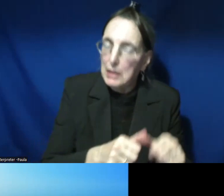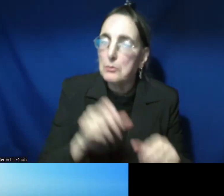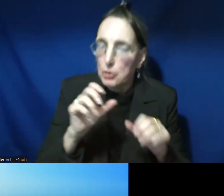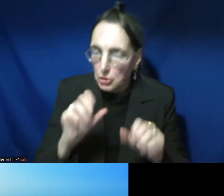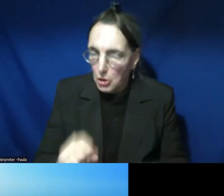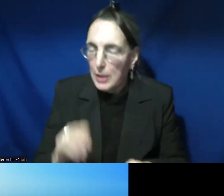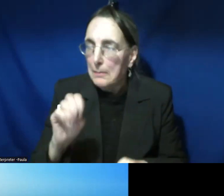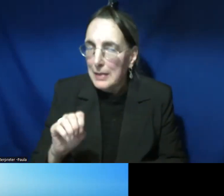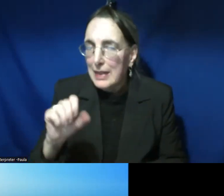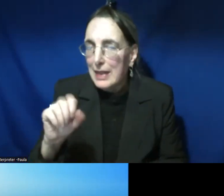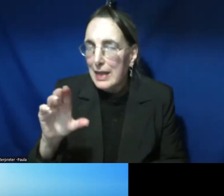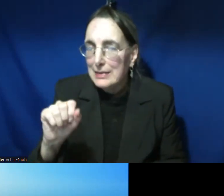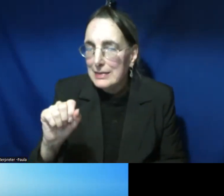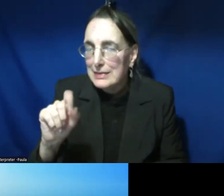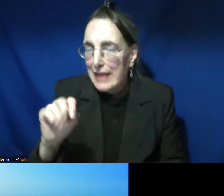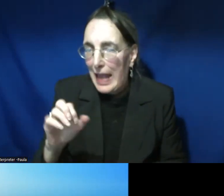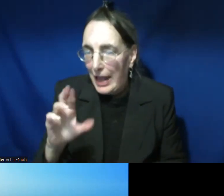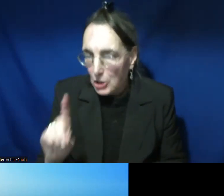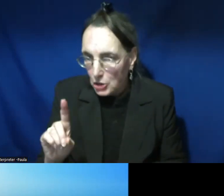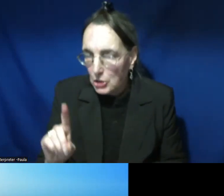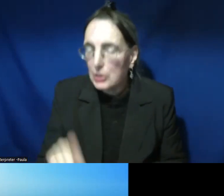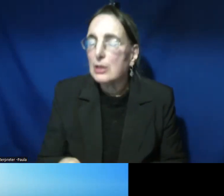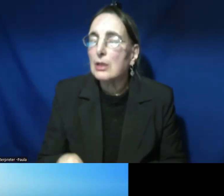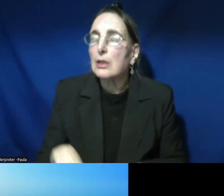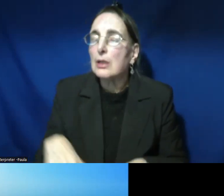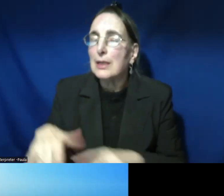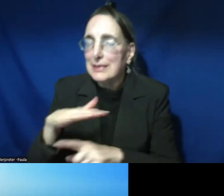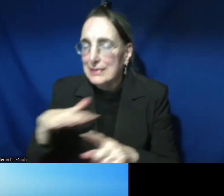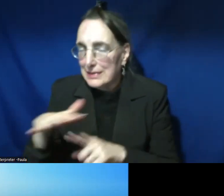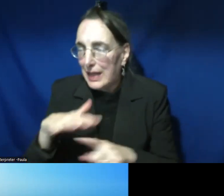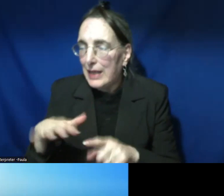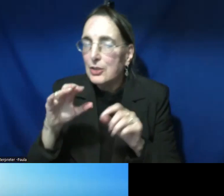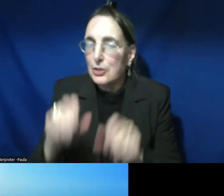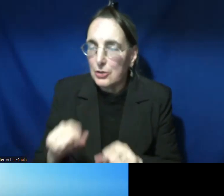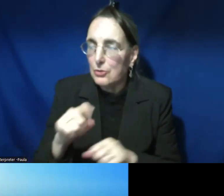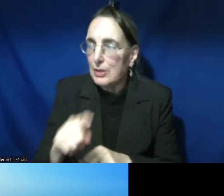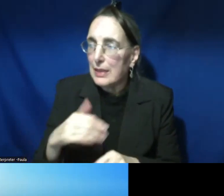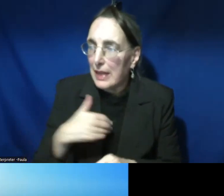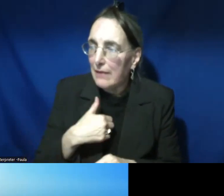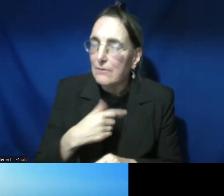can coordinate wraparound supportive services short-term rental assistance such as rapid rehousing. You can coordinate